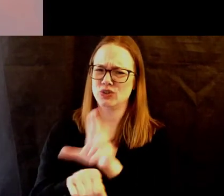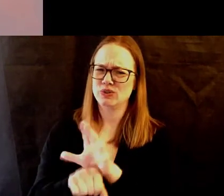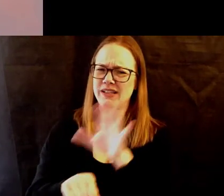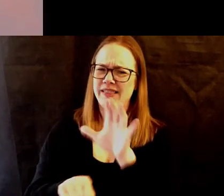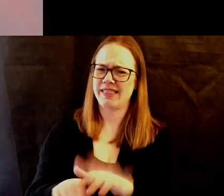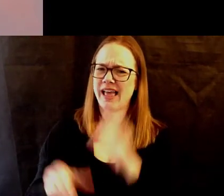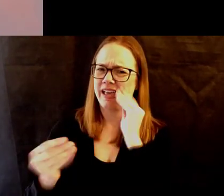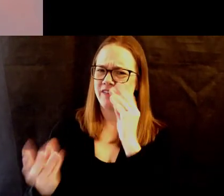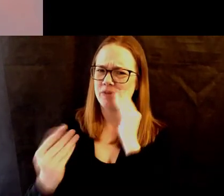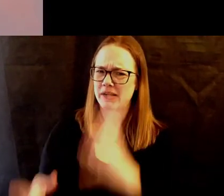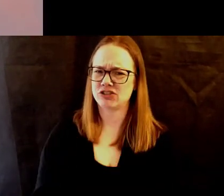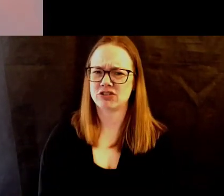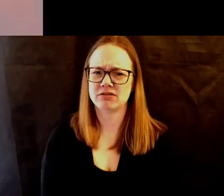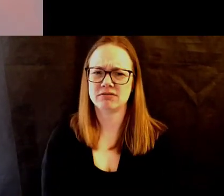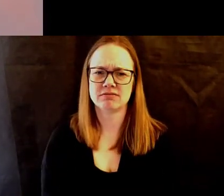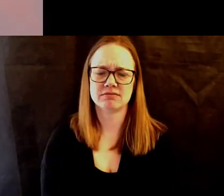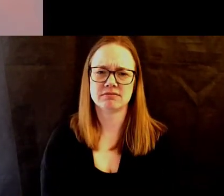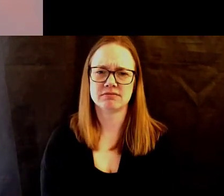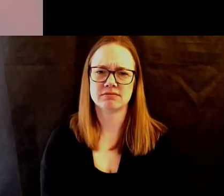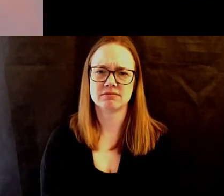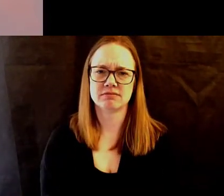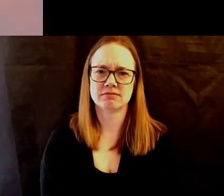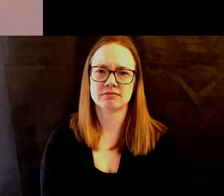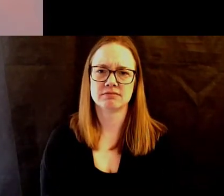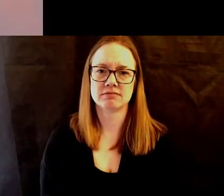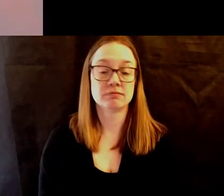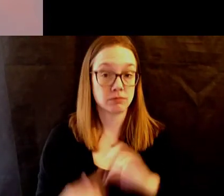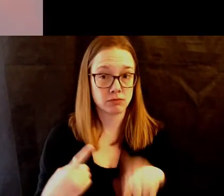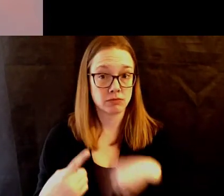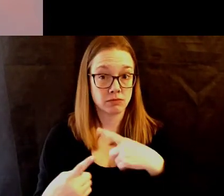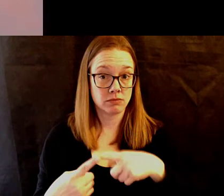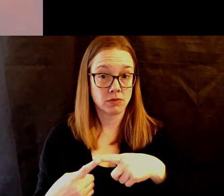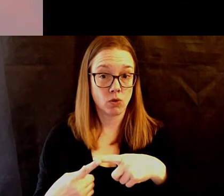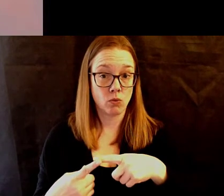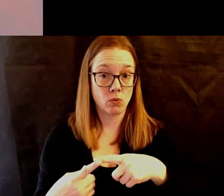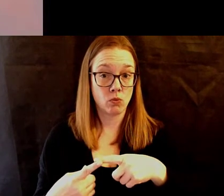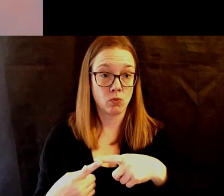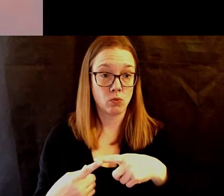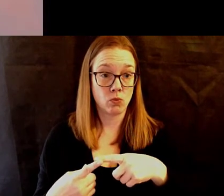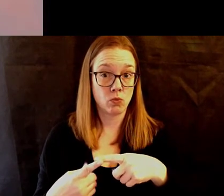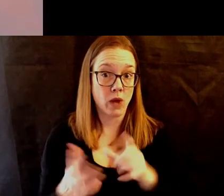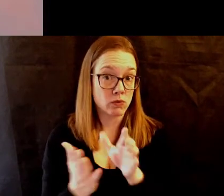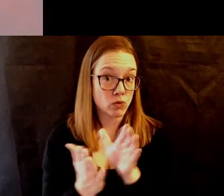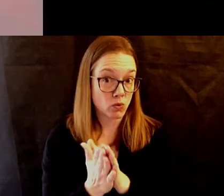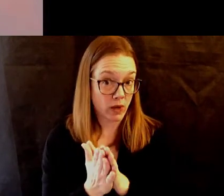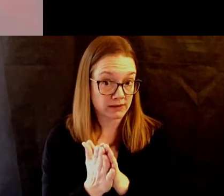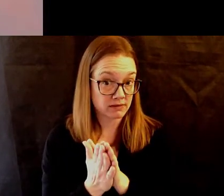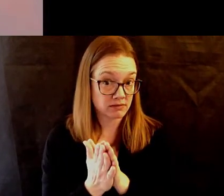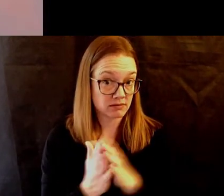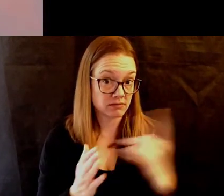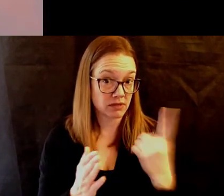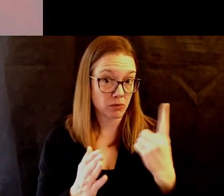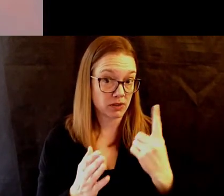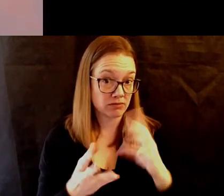And when might they request it from someone, like our employees at Mental Health Center of Denver,